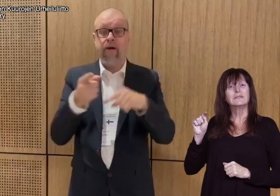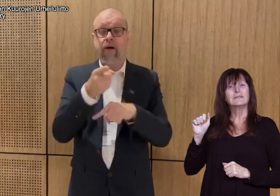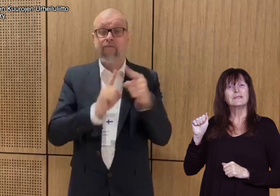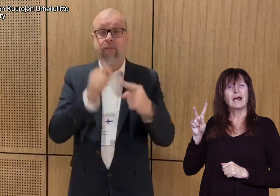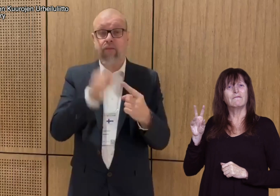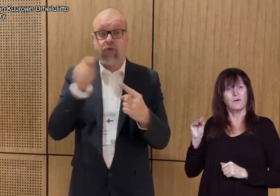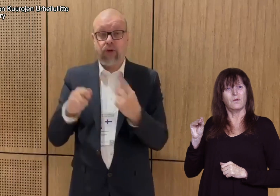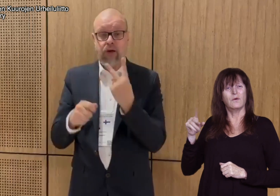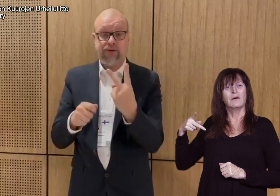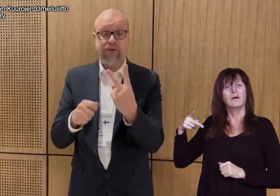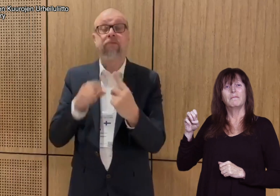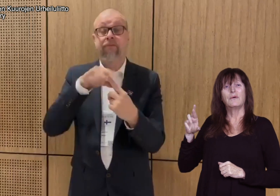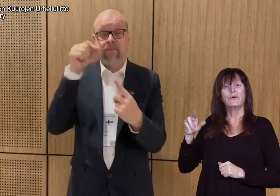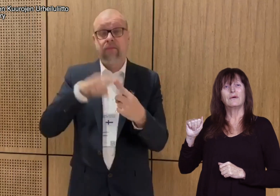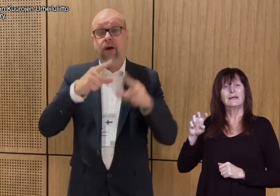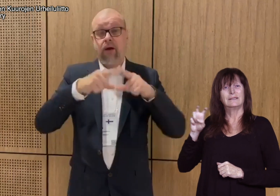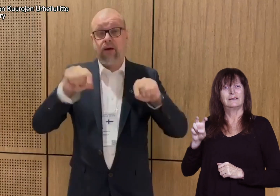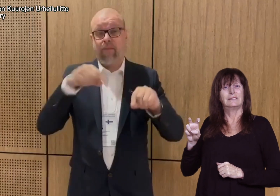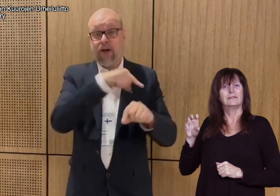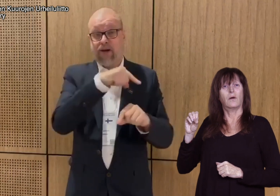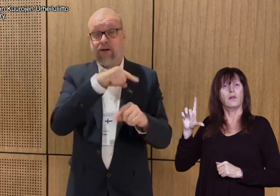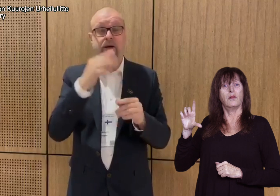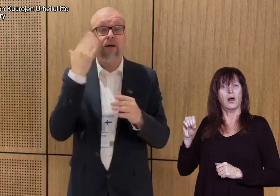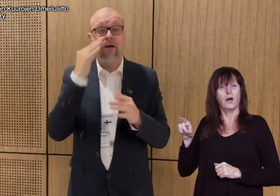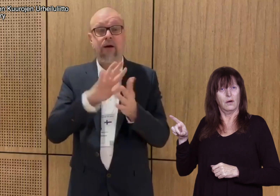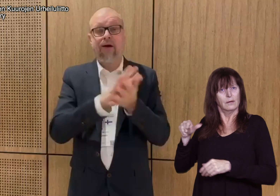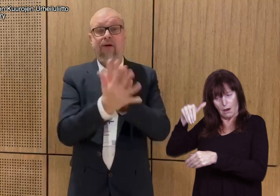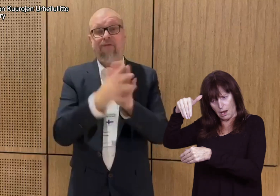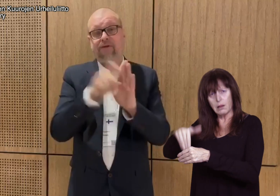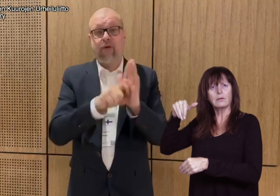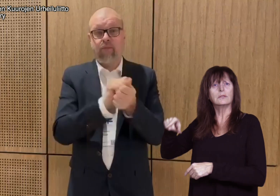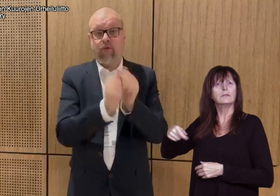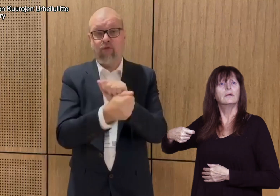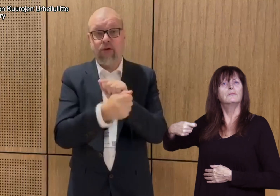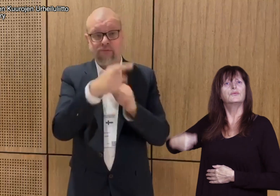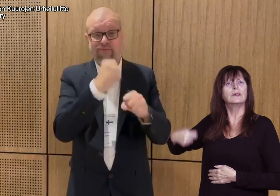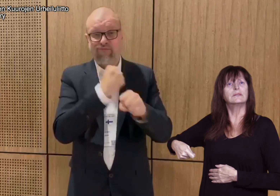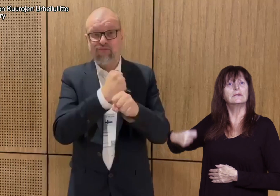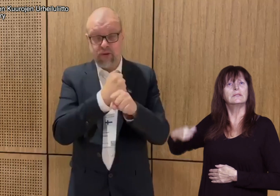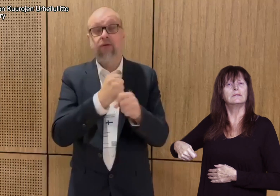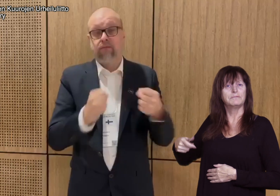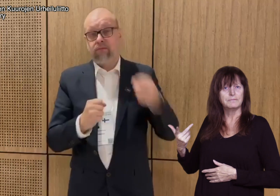Gustavo Perazzolo was elected as president,